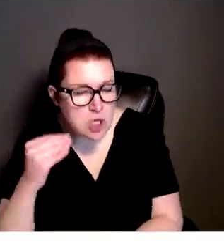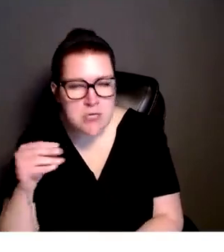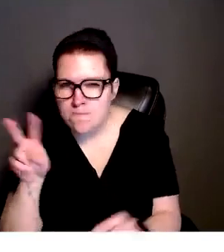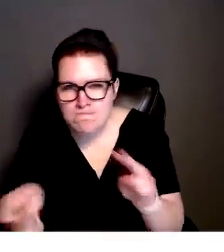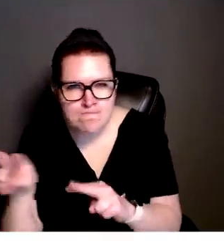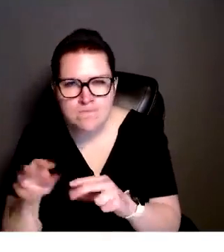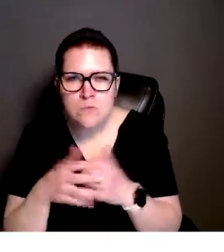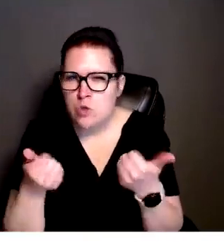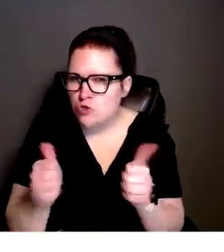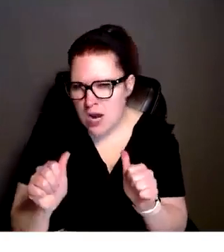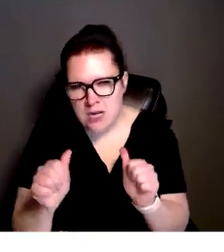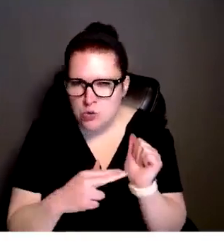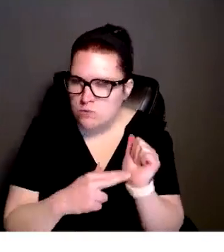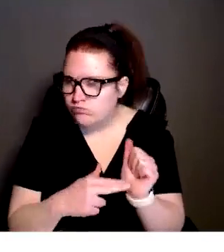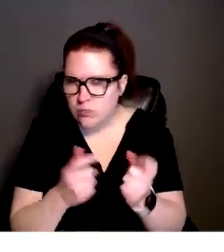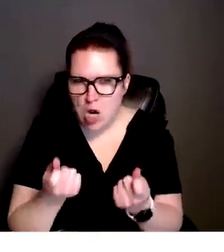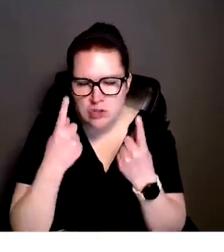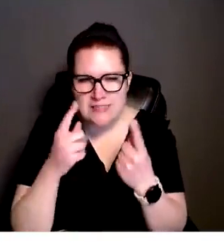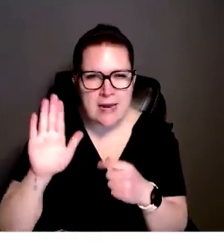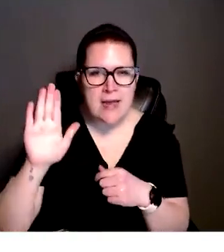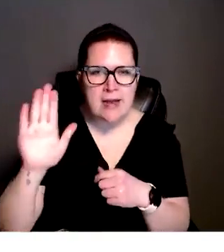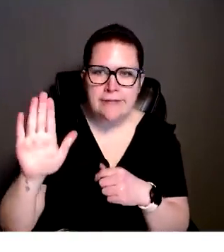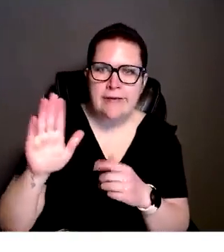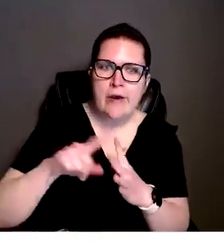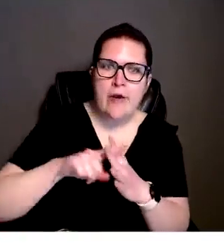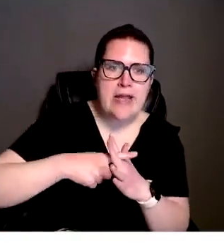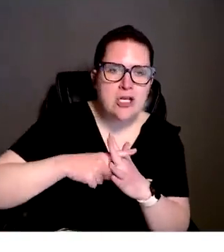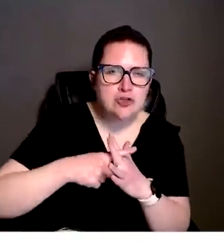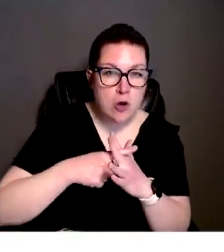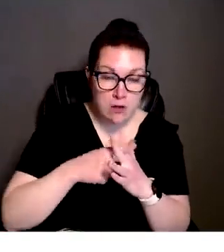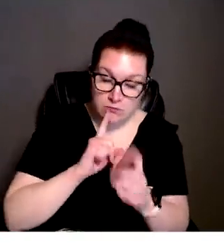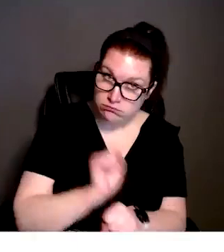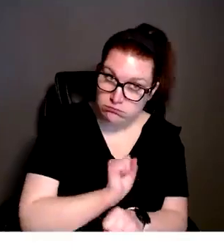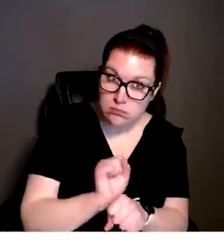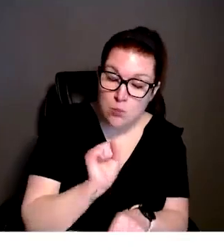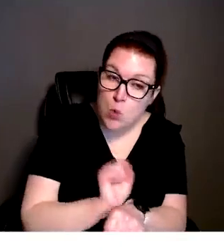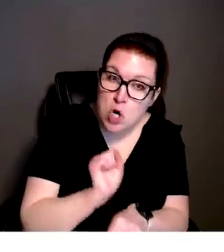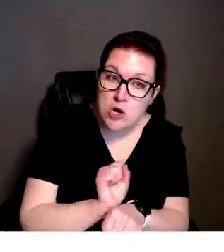trying to understand the initial, whether, it initially does, work in our real-world setting.